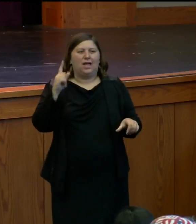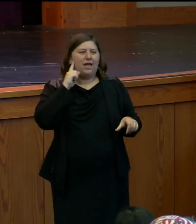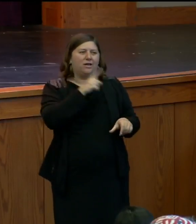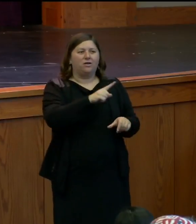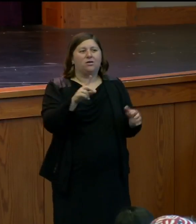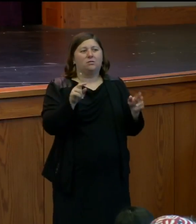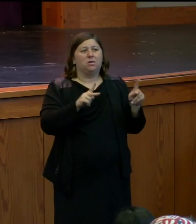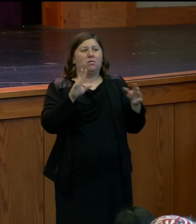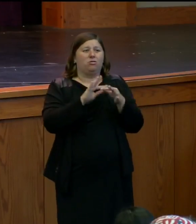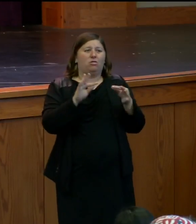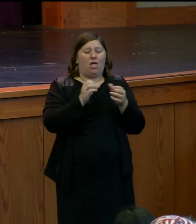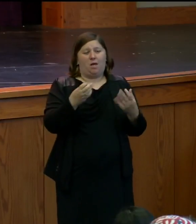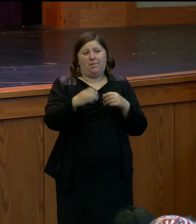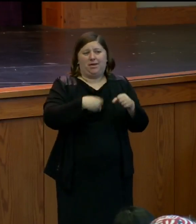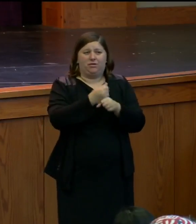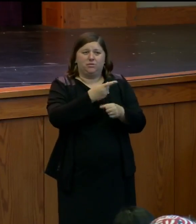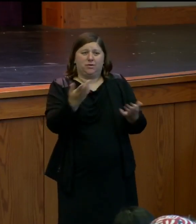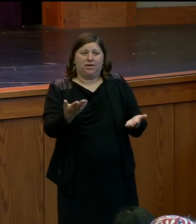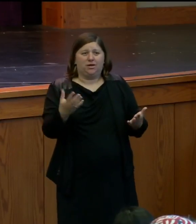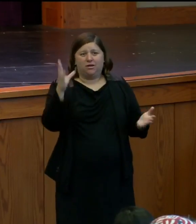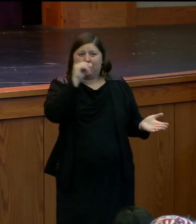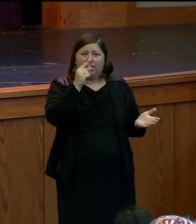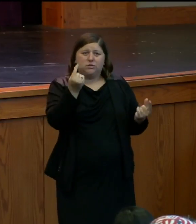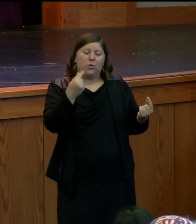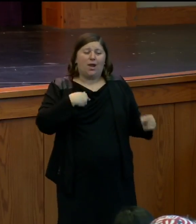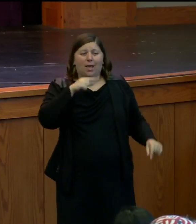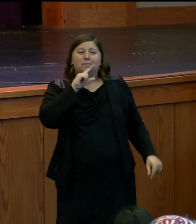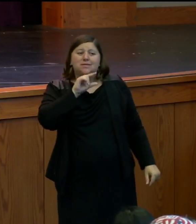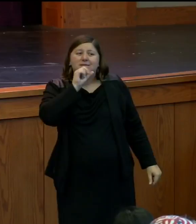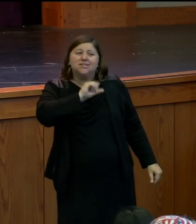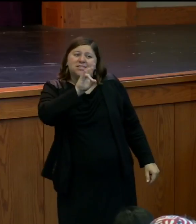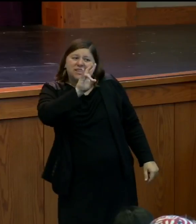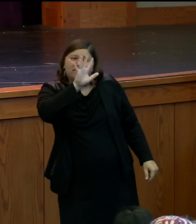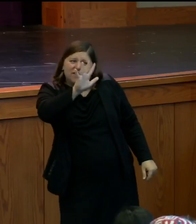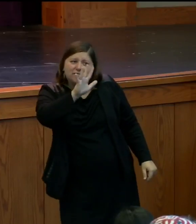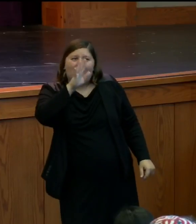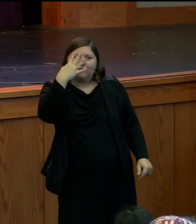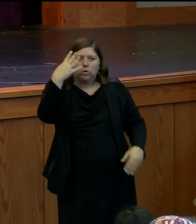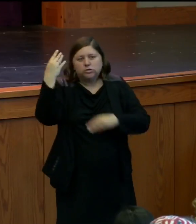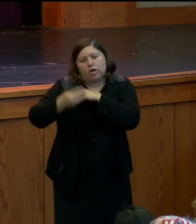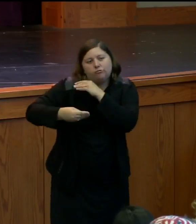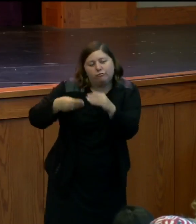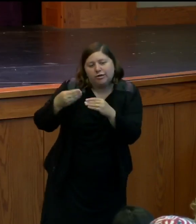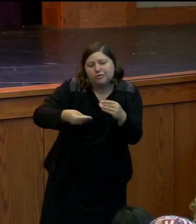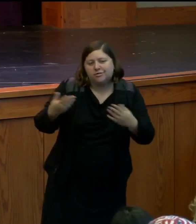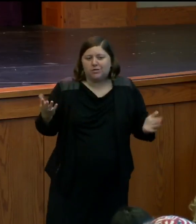BEING HOW MANY YEARS YOU'VE BEEN HERE. GUESS WHAT? I'M 75 YEARS, FOUR GENERATIONS.